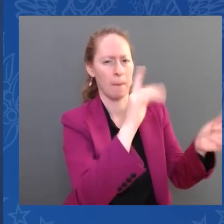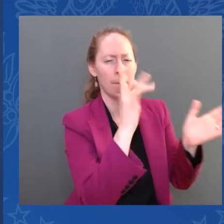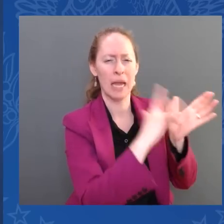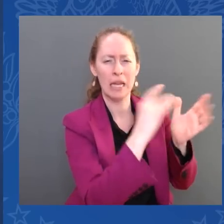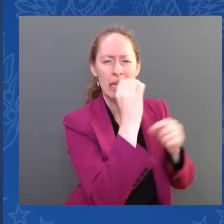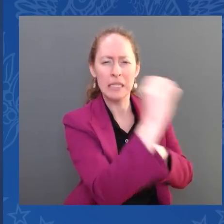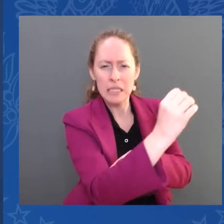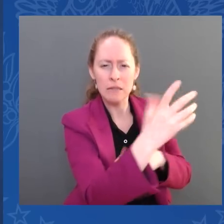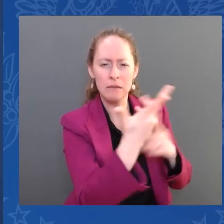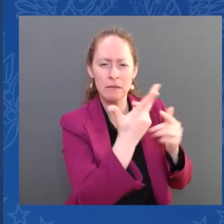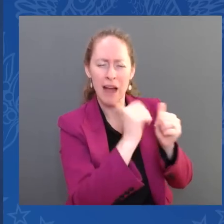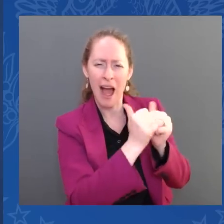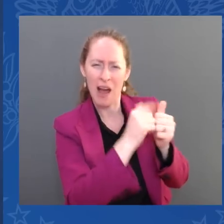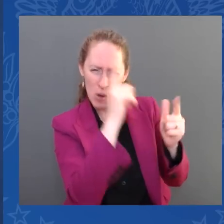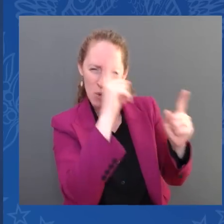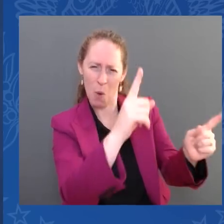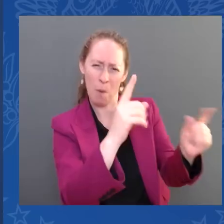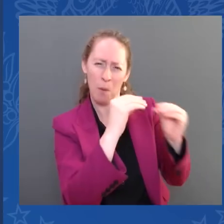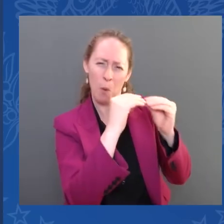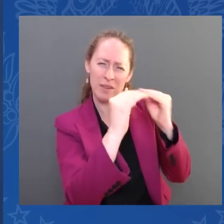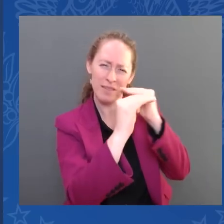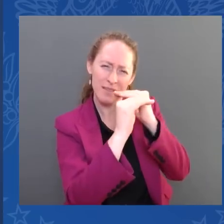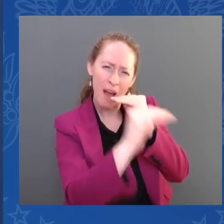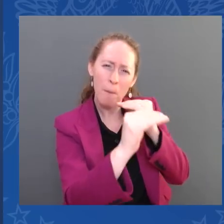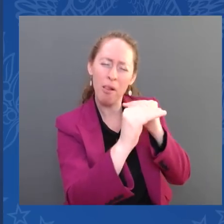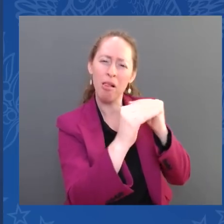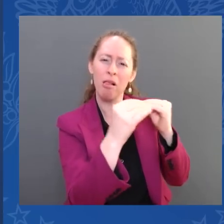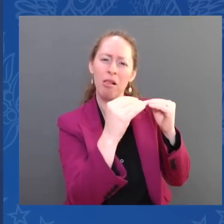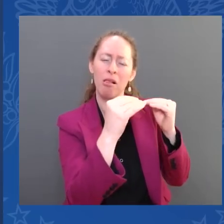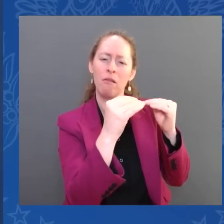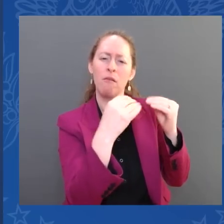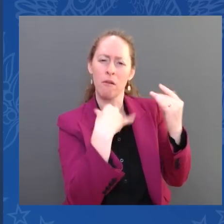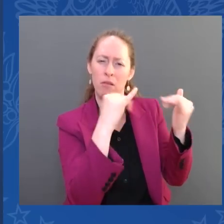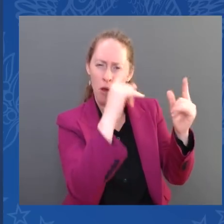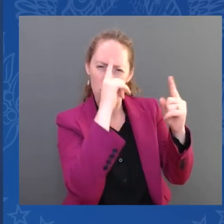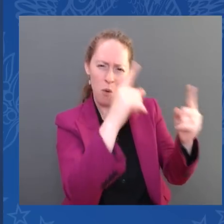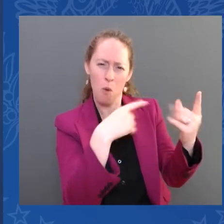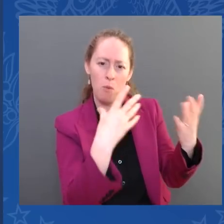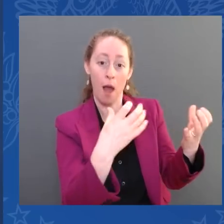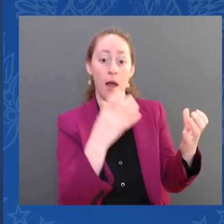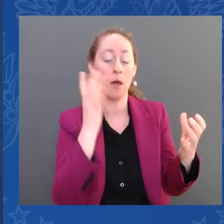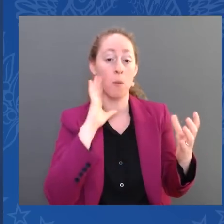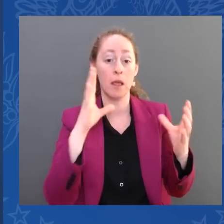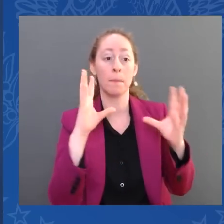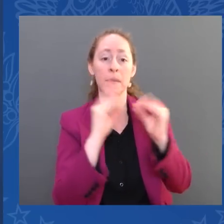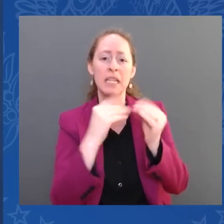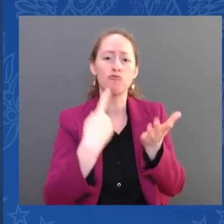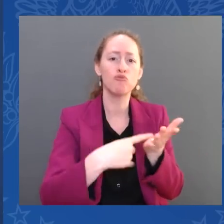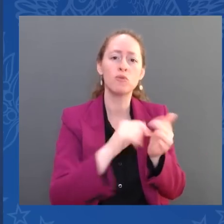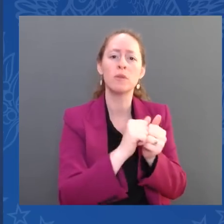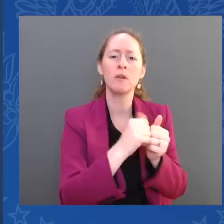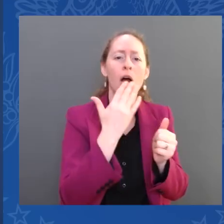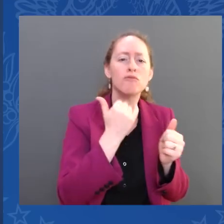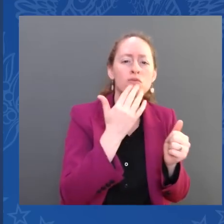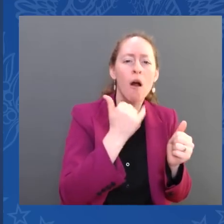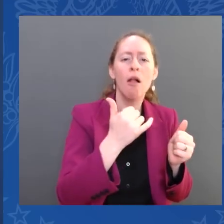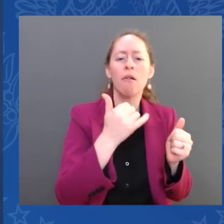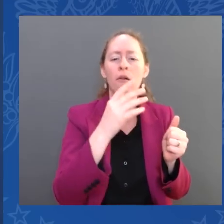with both the Israelis and the Ara- -- some Arab countries at the time -- including, I expect, would be Saudi Arabia -- would be included in that if I did go.